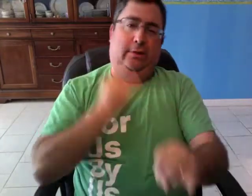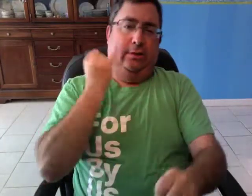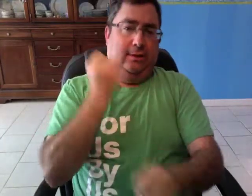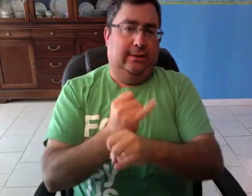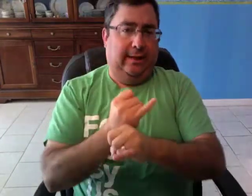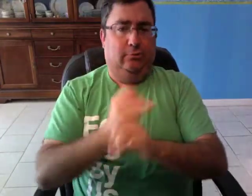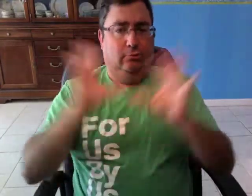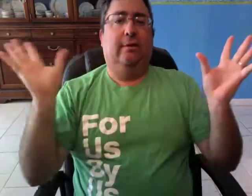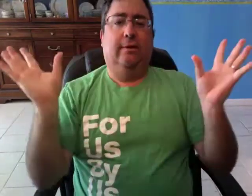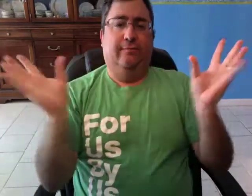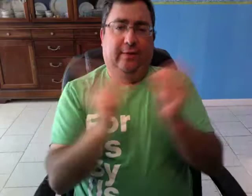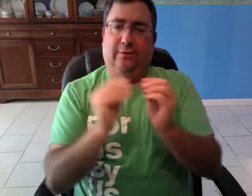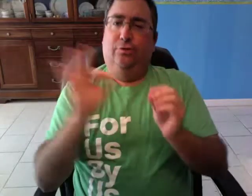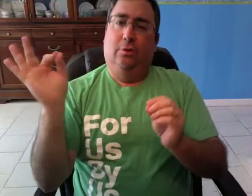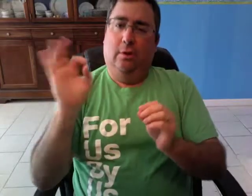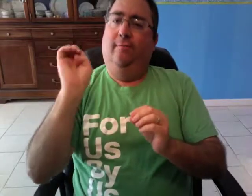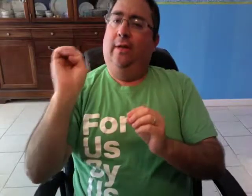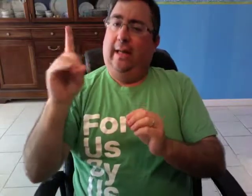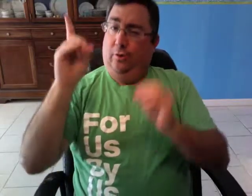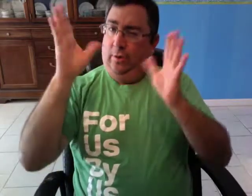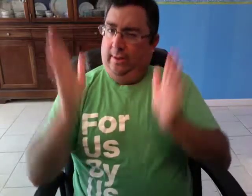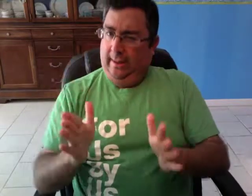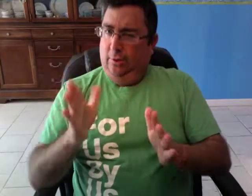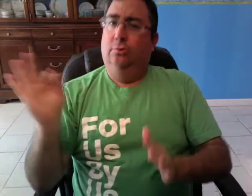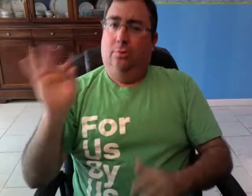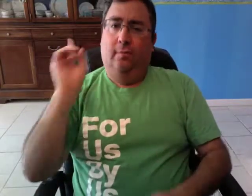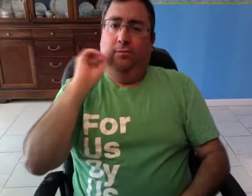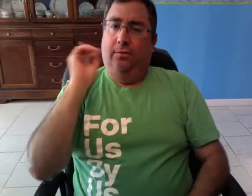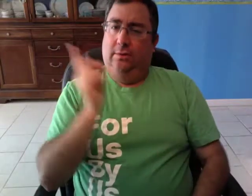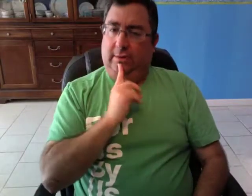gathered to set up a "steering committee" with the goal of establishing an "International convention of educators of the Deaf".